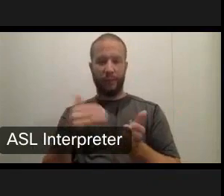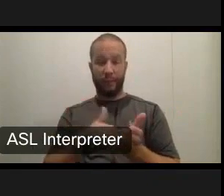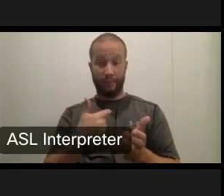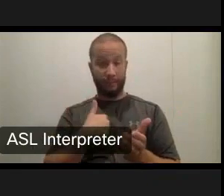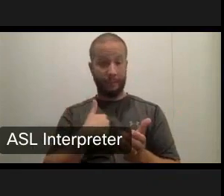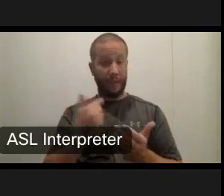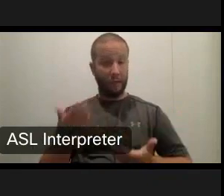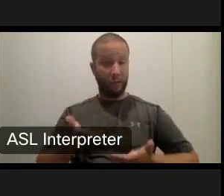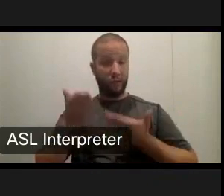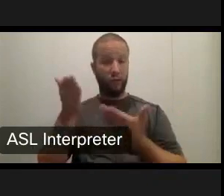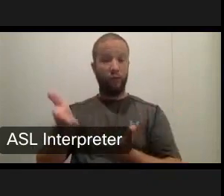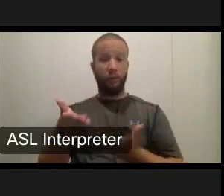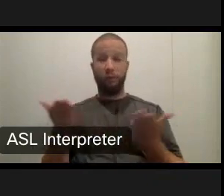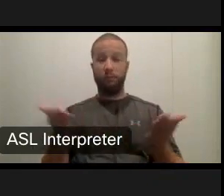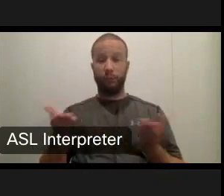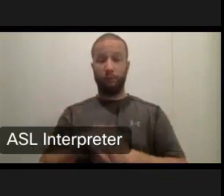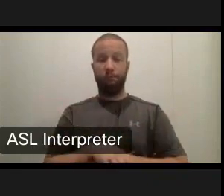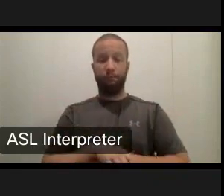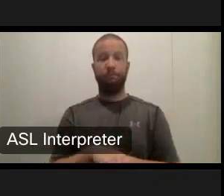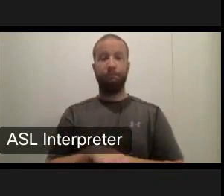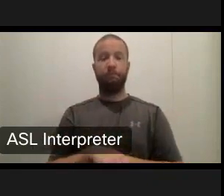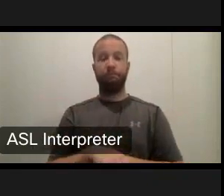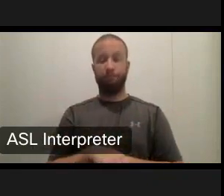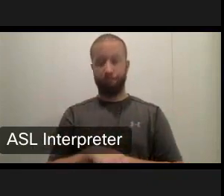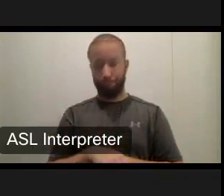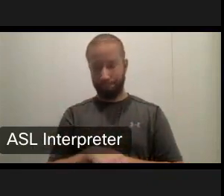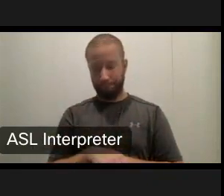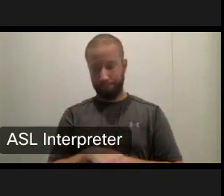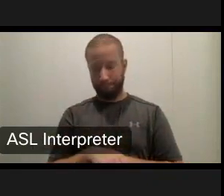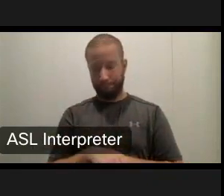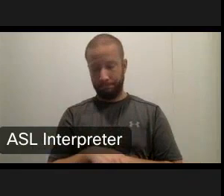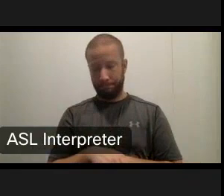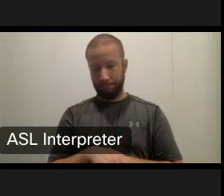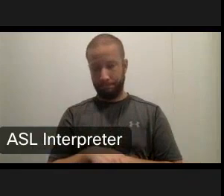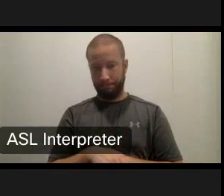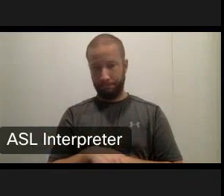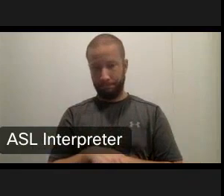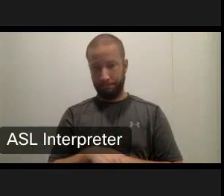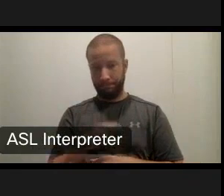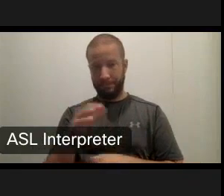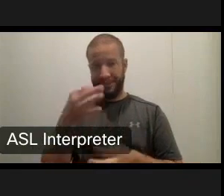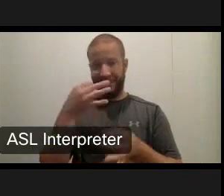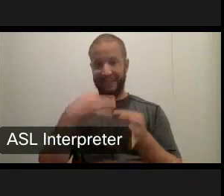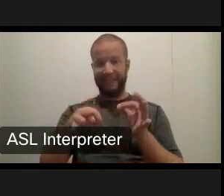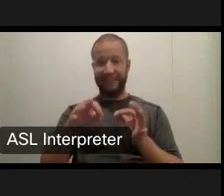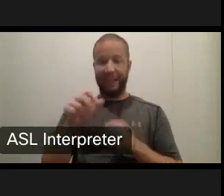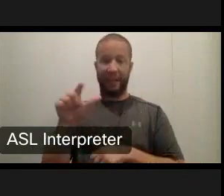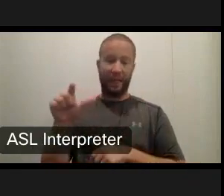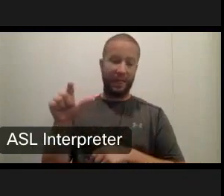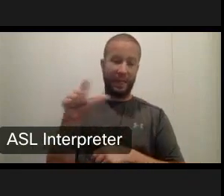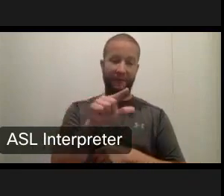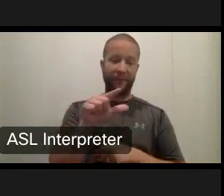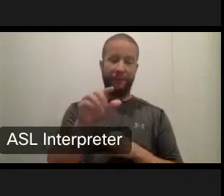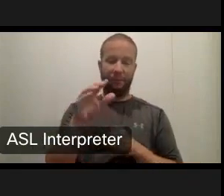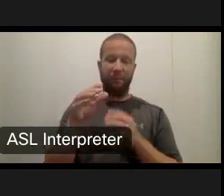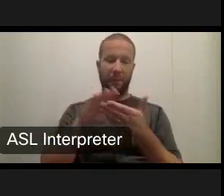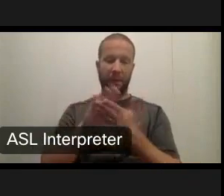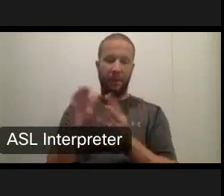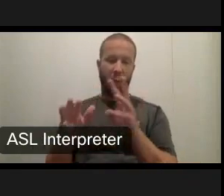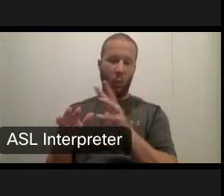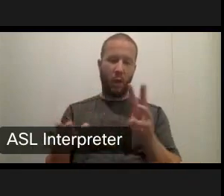suggesting is that instead of circulator westbound turning left onto 21st Street I believe it is